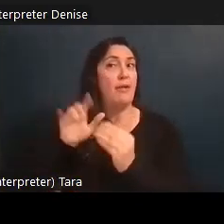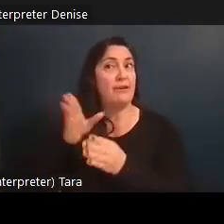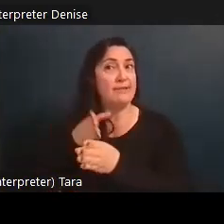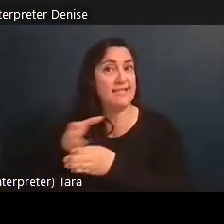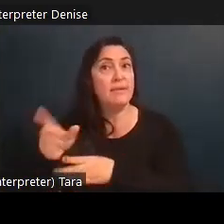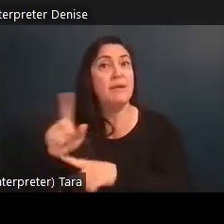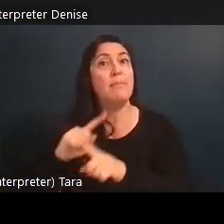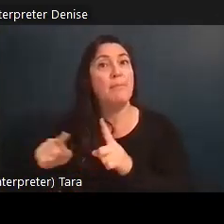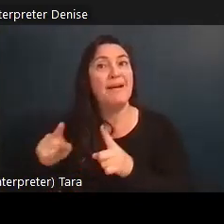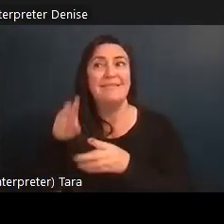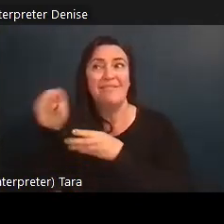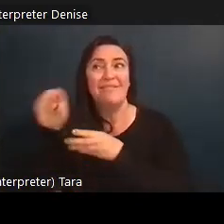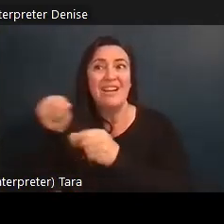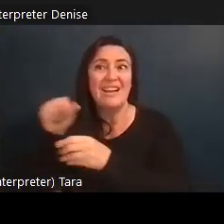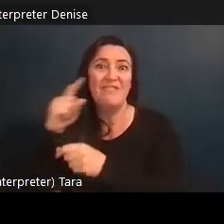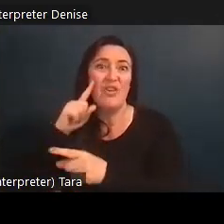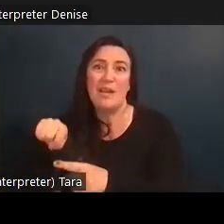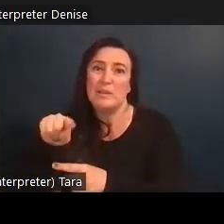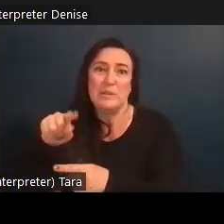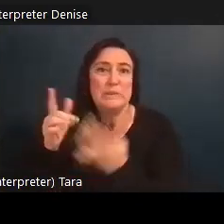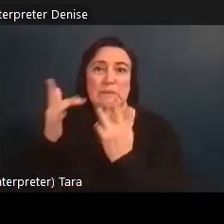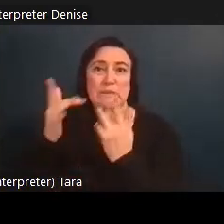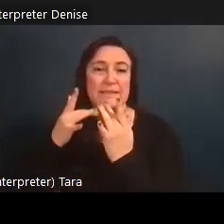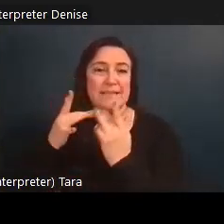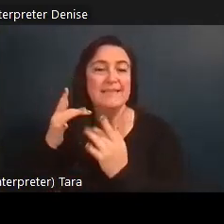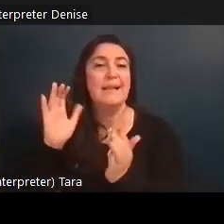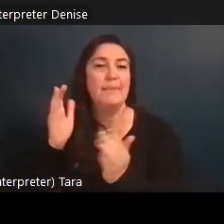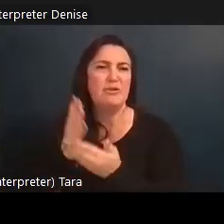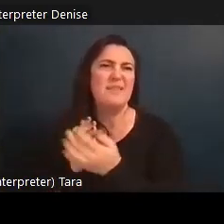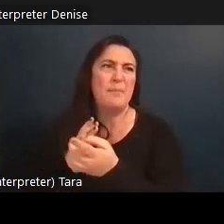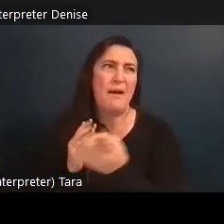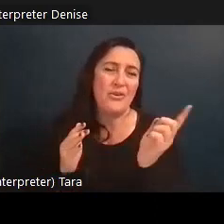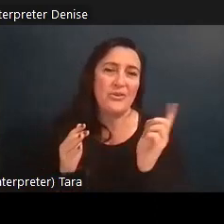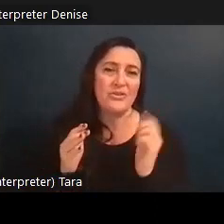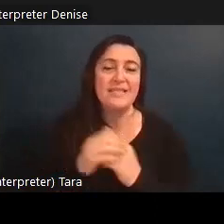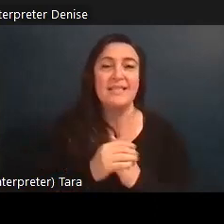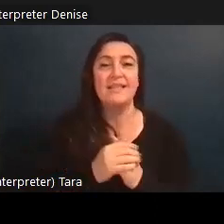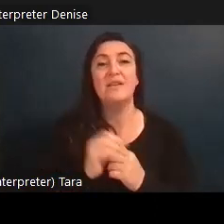the other disciplines or maybe are brought in after the fact as